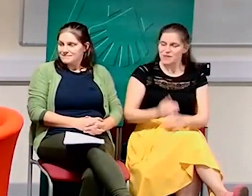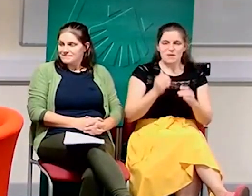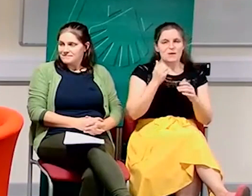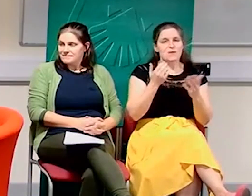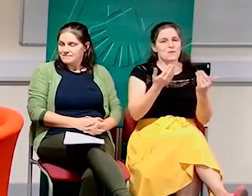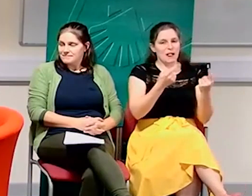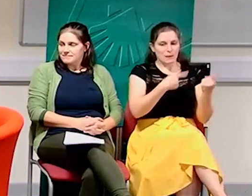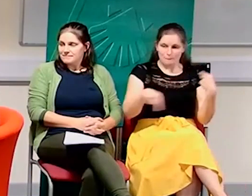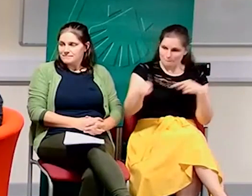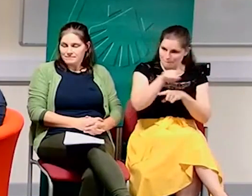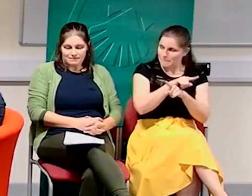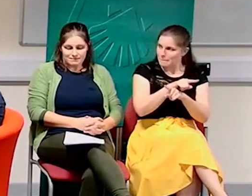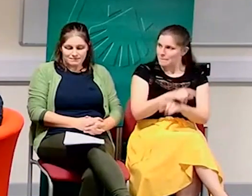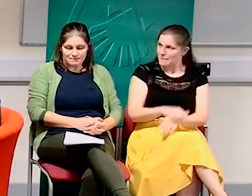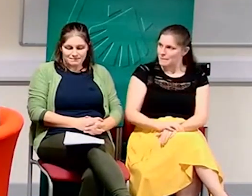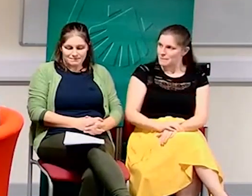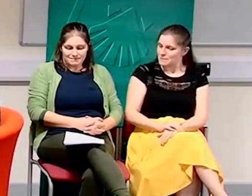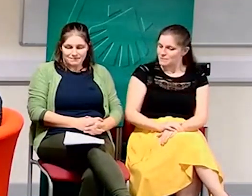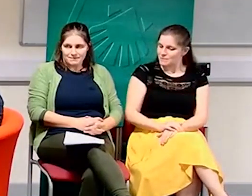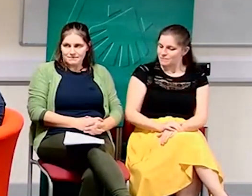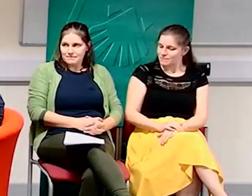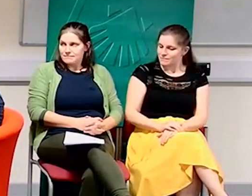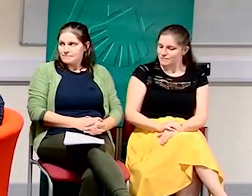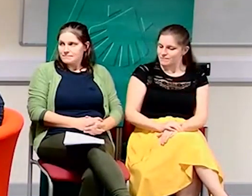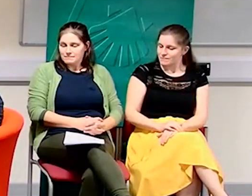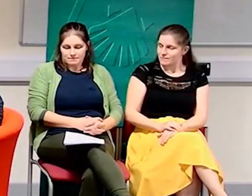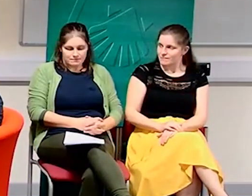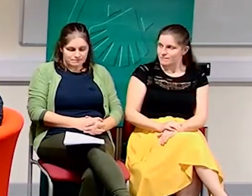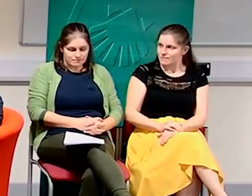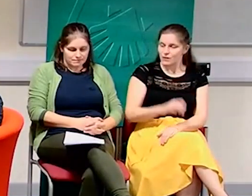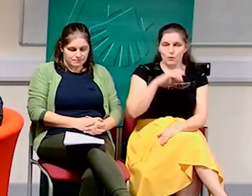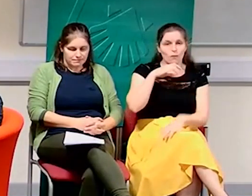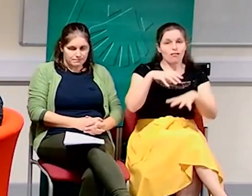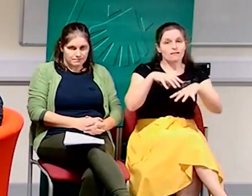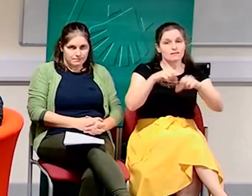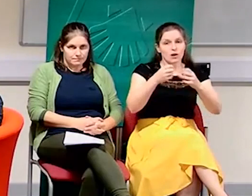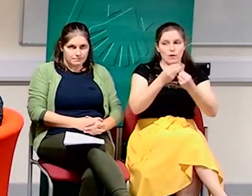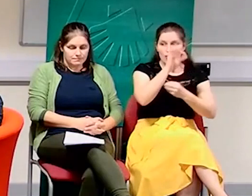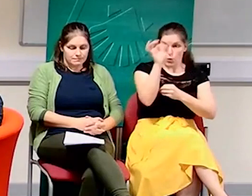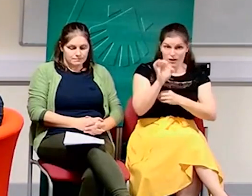to the panel this evening now I'm going to start off with a question that I'll pose to all of you